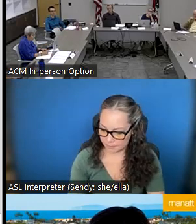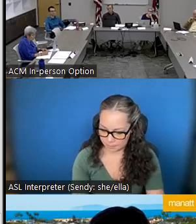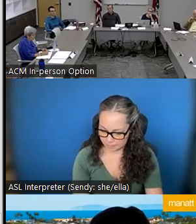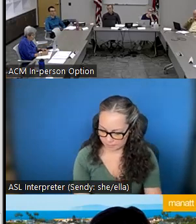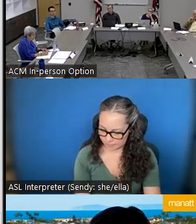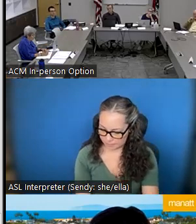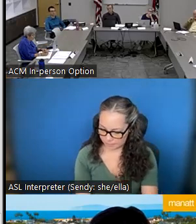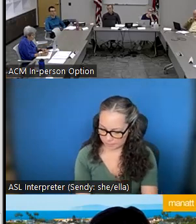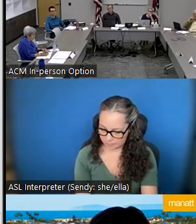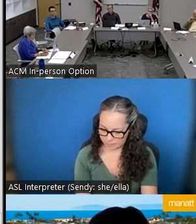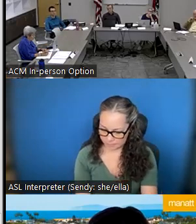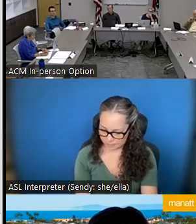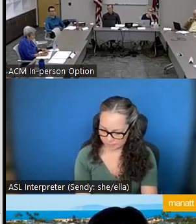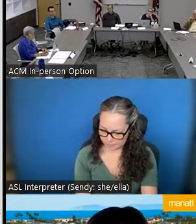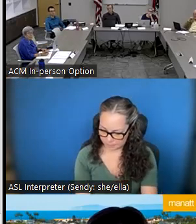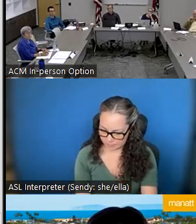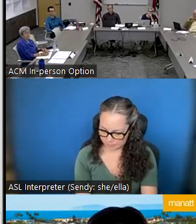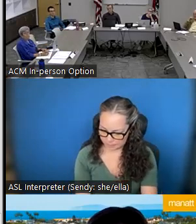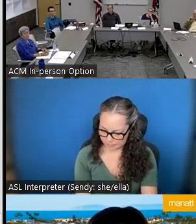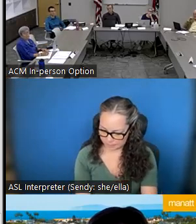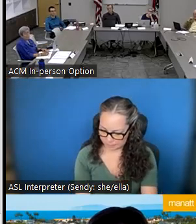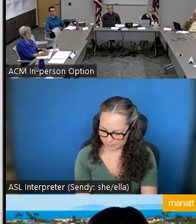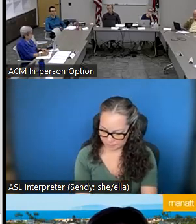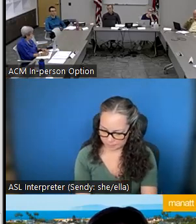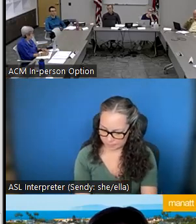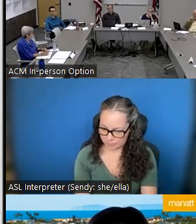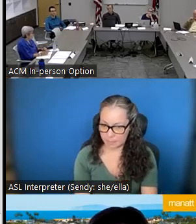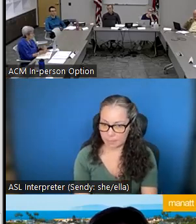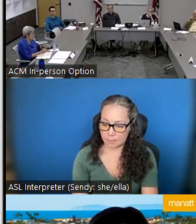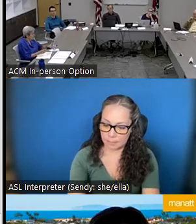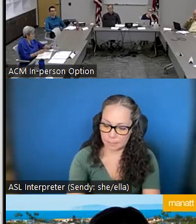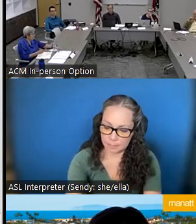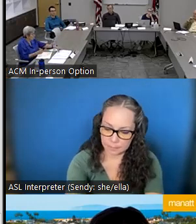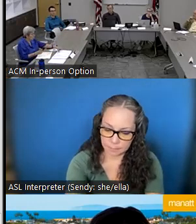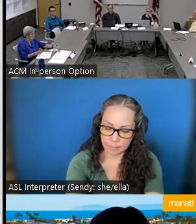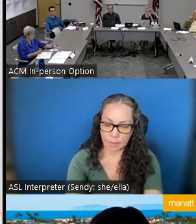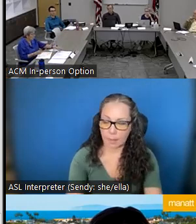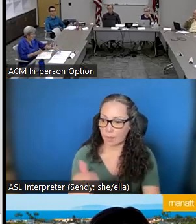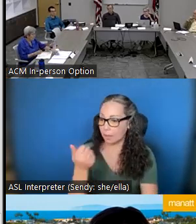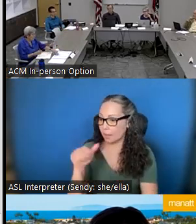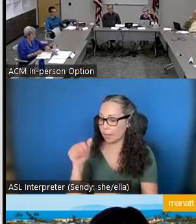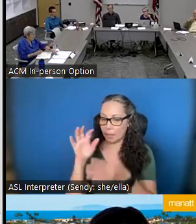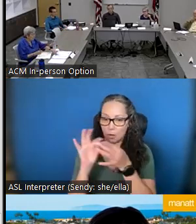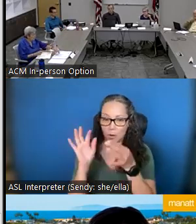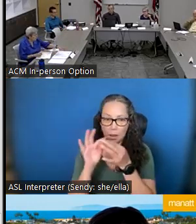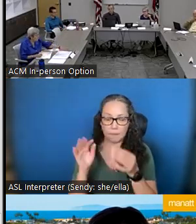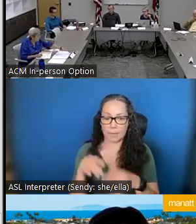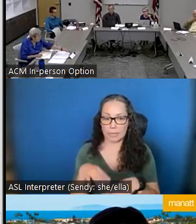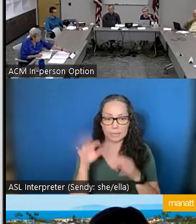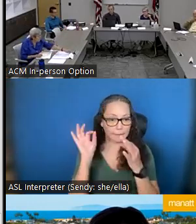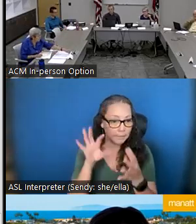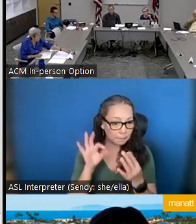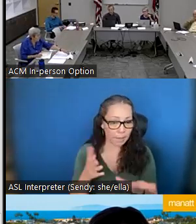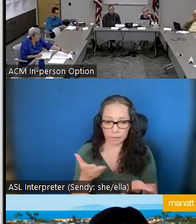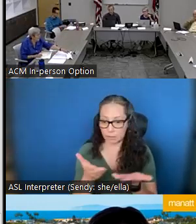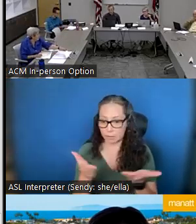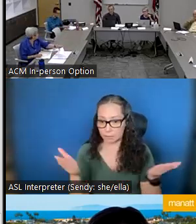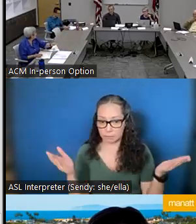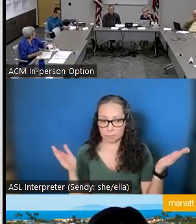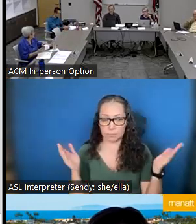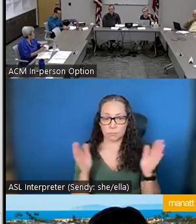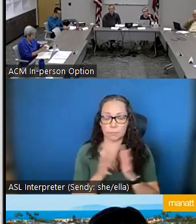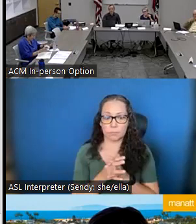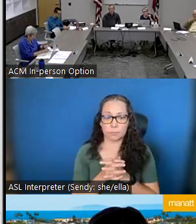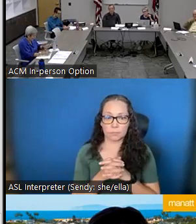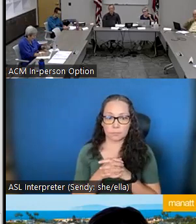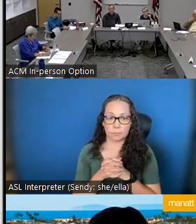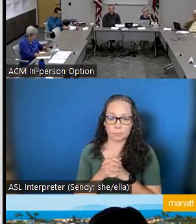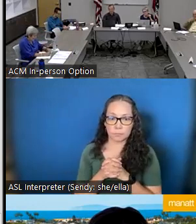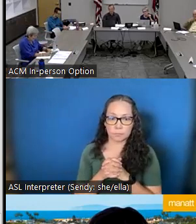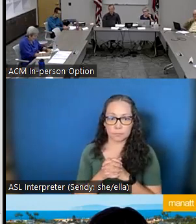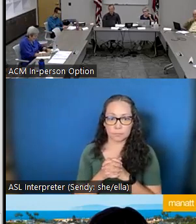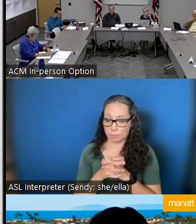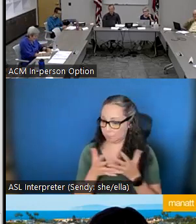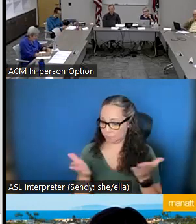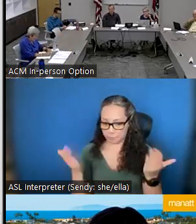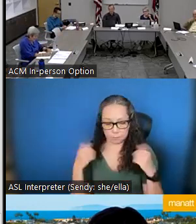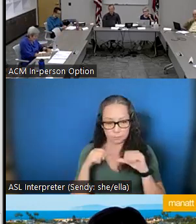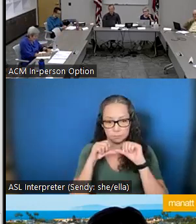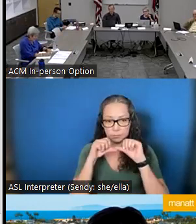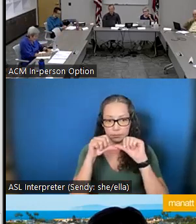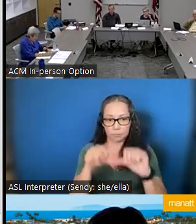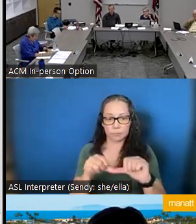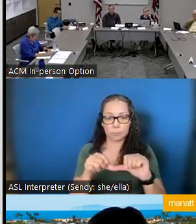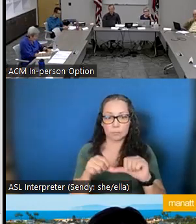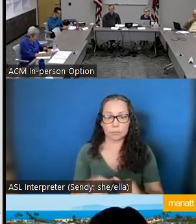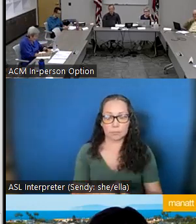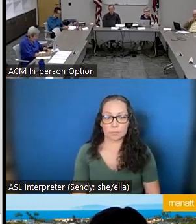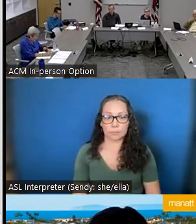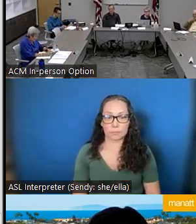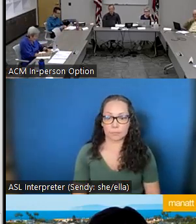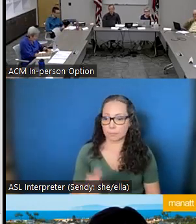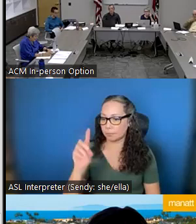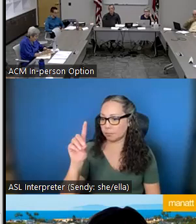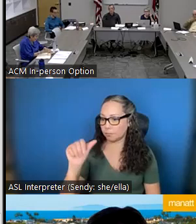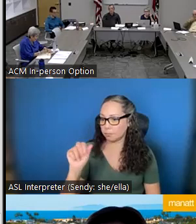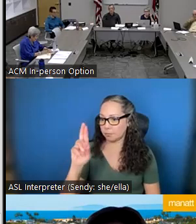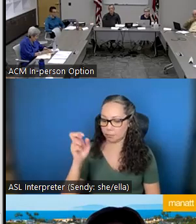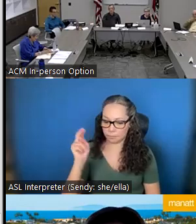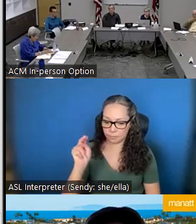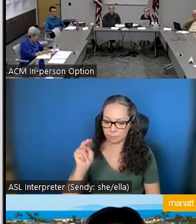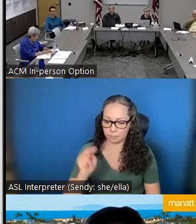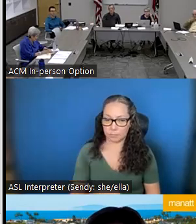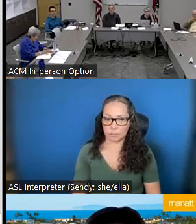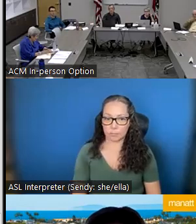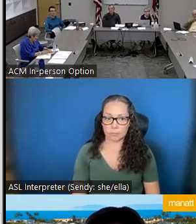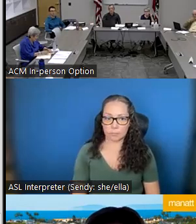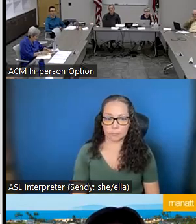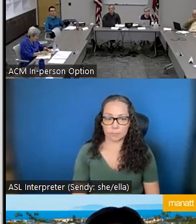this going once going twice okay uh let's keep it going um Zarin or another yep that would be Meine